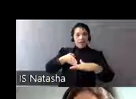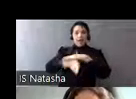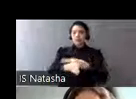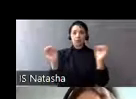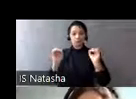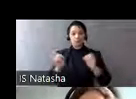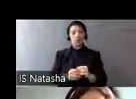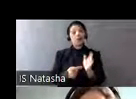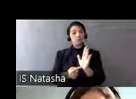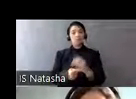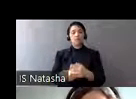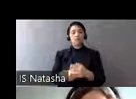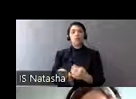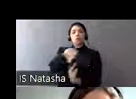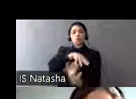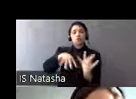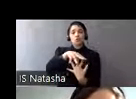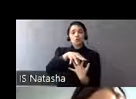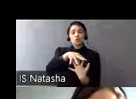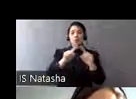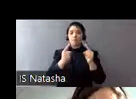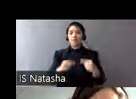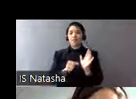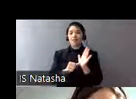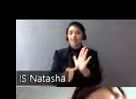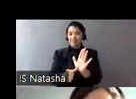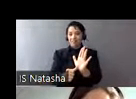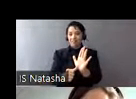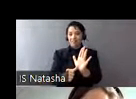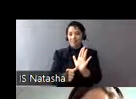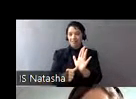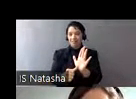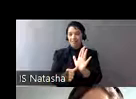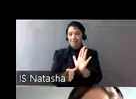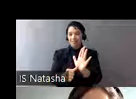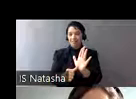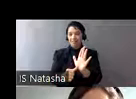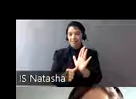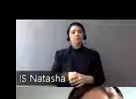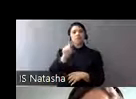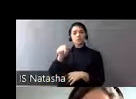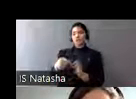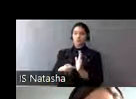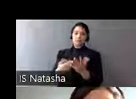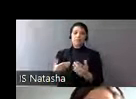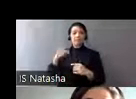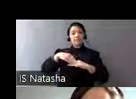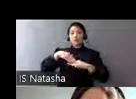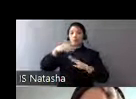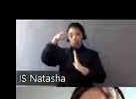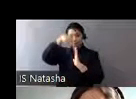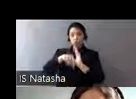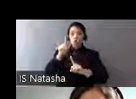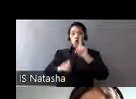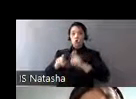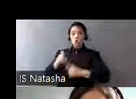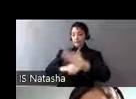According to the social model, it's not just what are the it goes beyond the person with